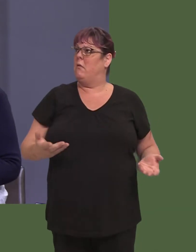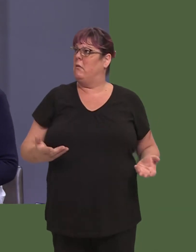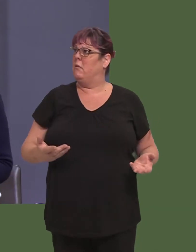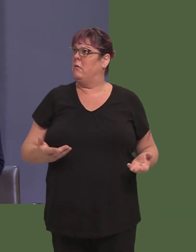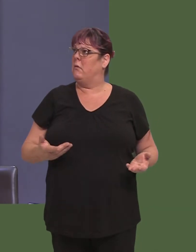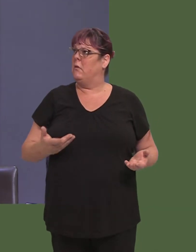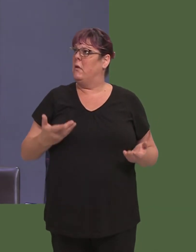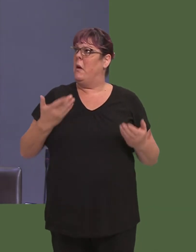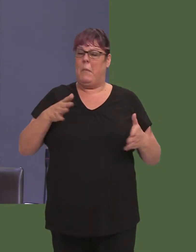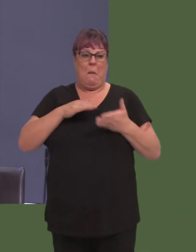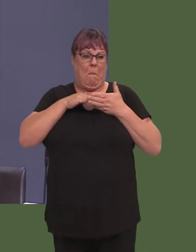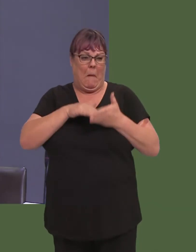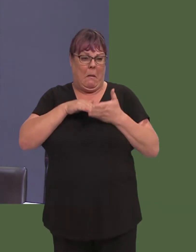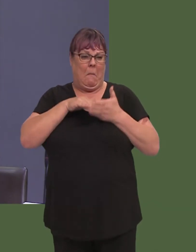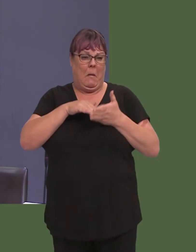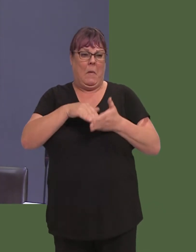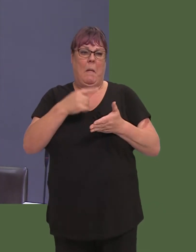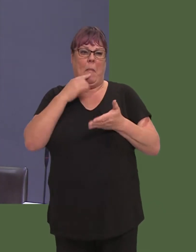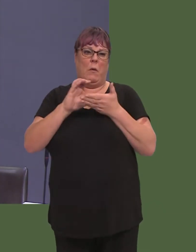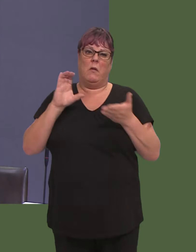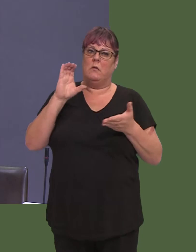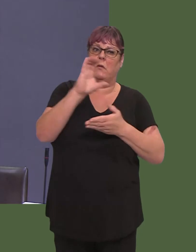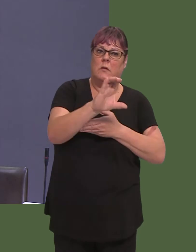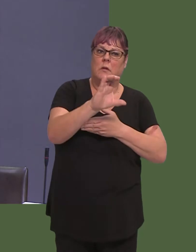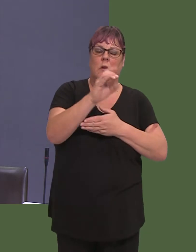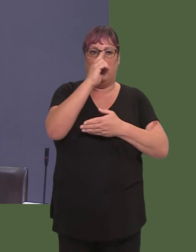millions of pounds invested to develop Parc Bryn Cegin.